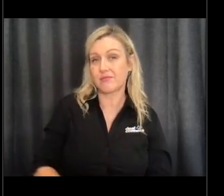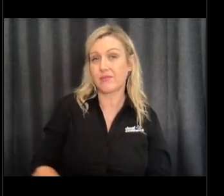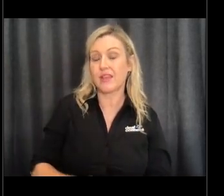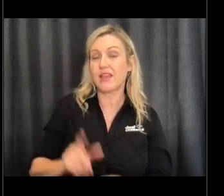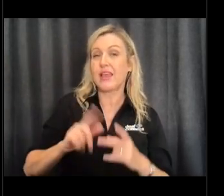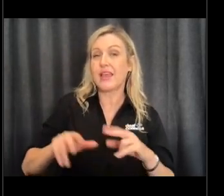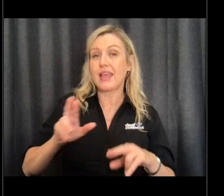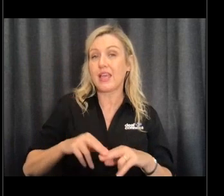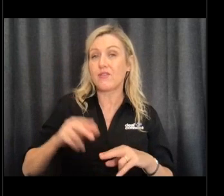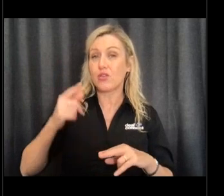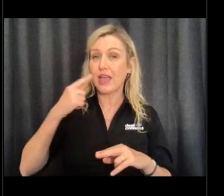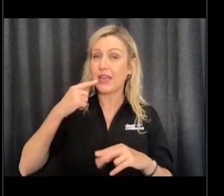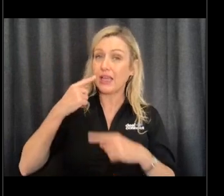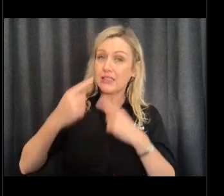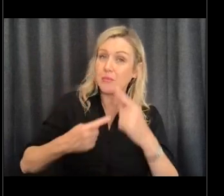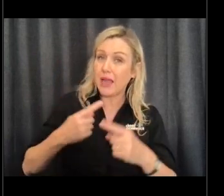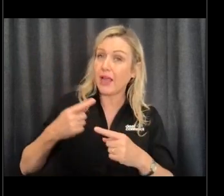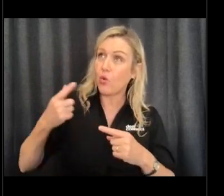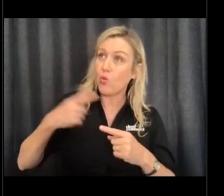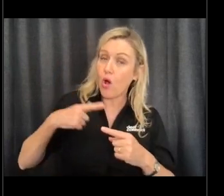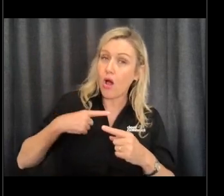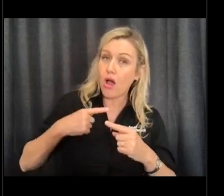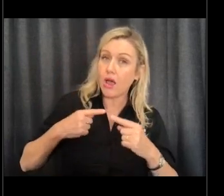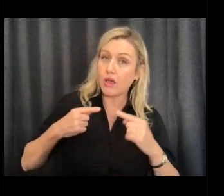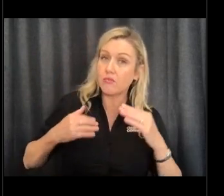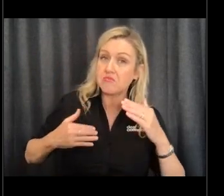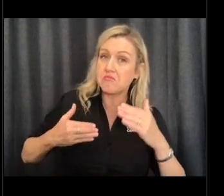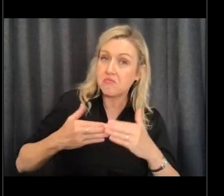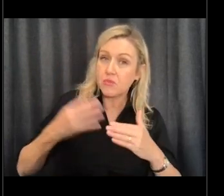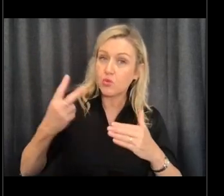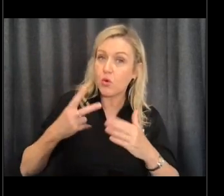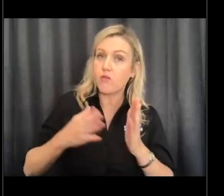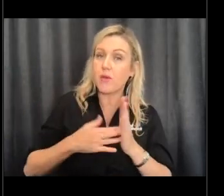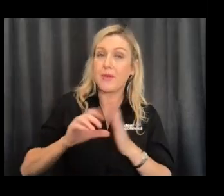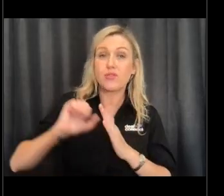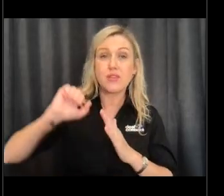a conversation, particularly if...as a result of something the insurer has done.